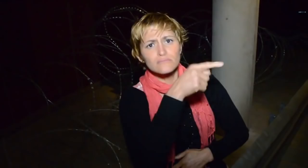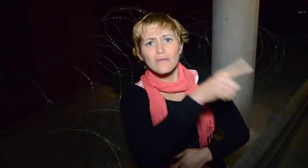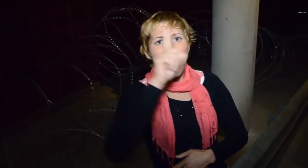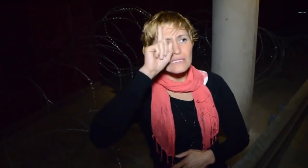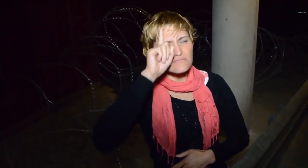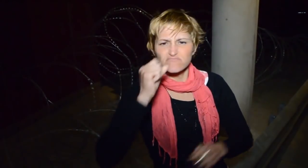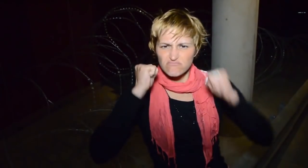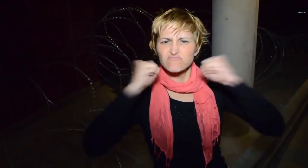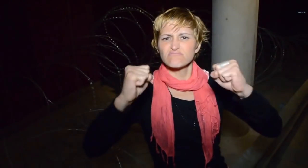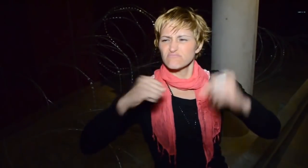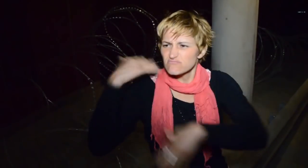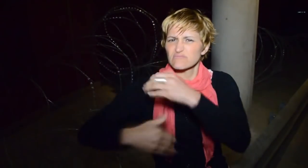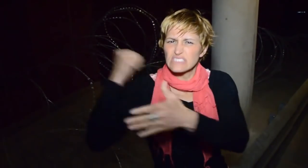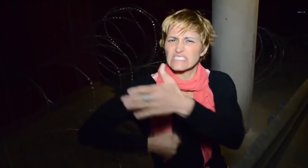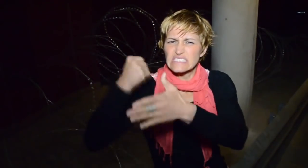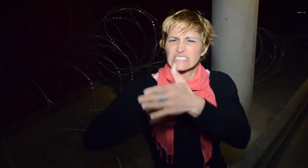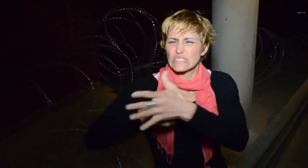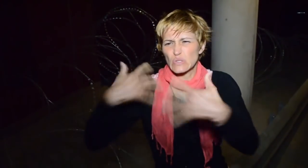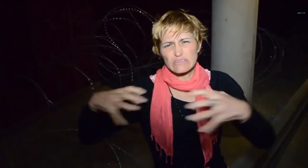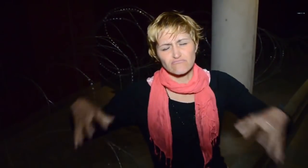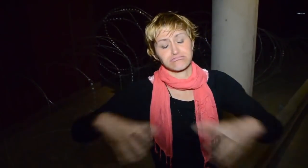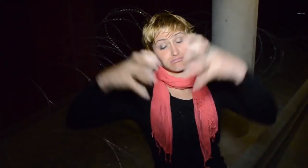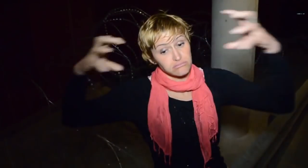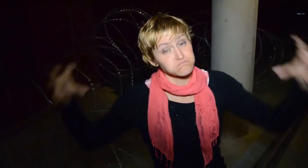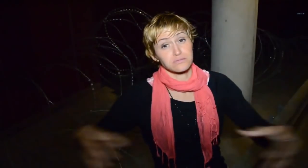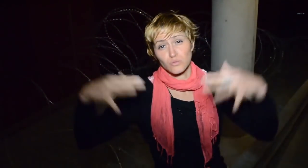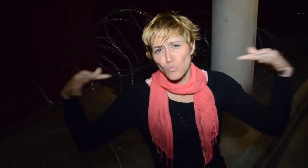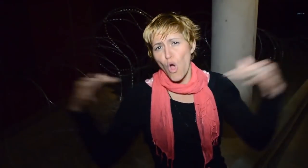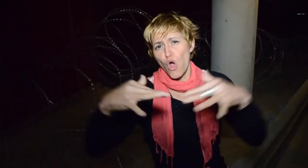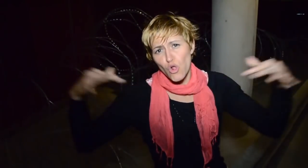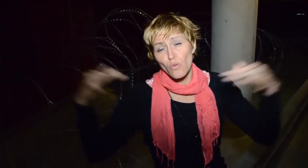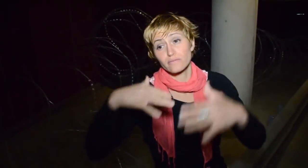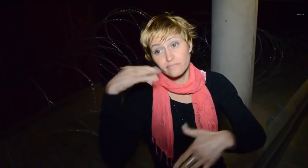The youth of South Africa held Nelson Mandela in the highest respect and continued the fight